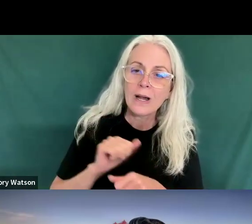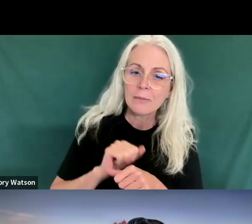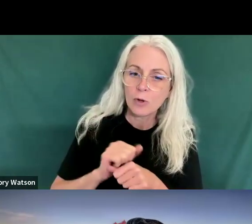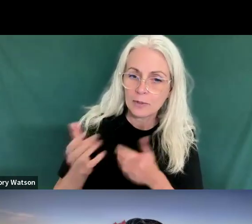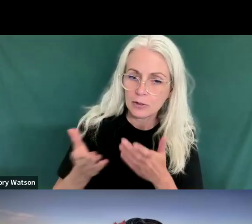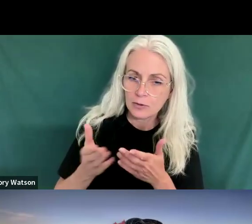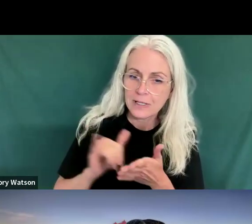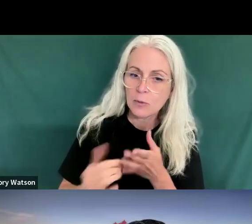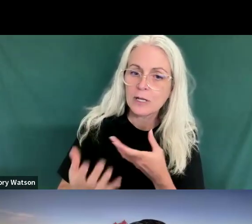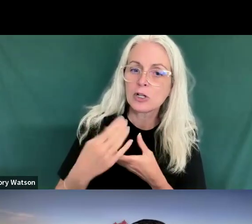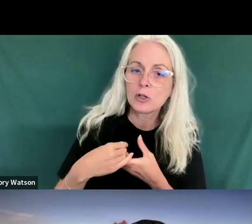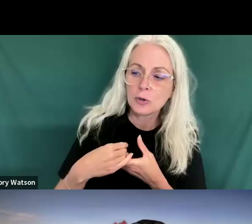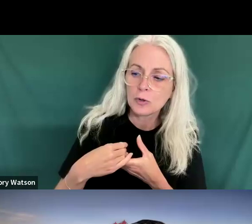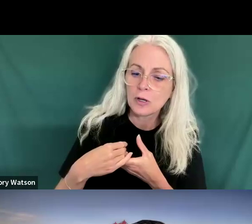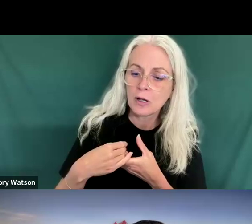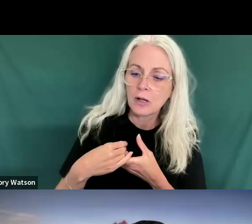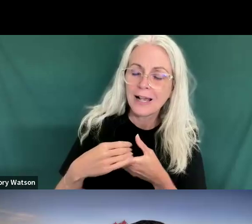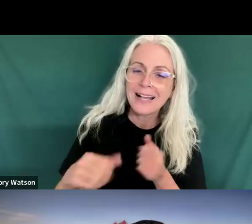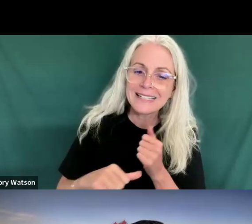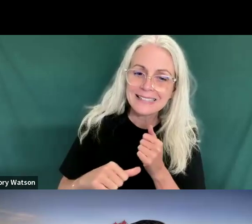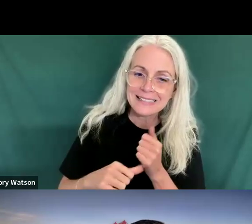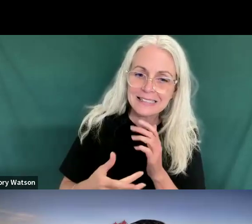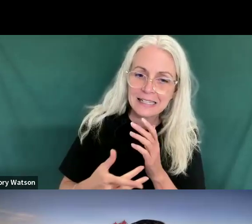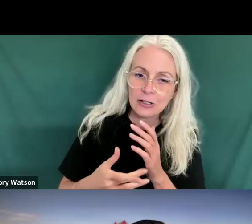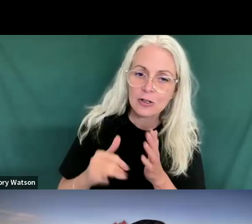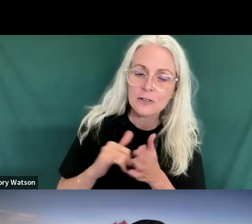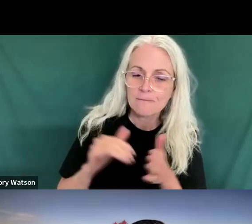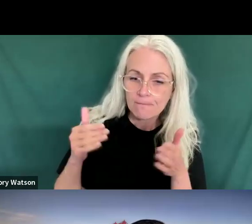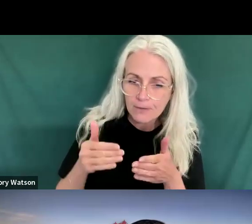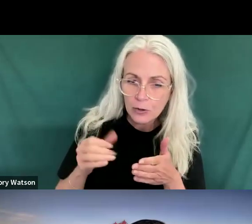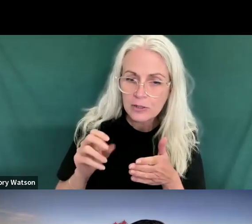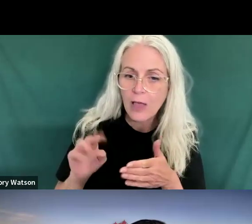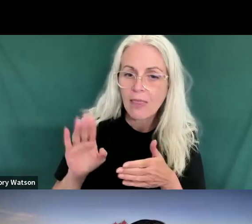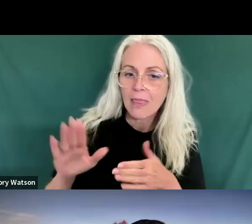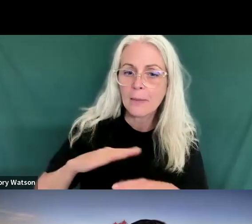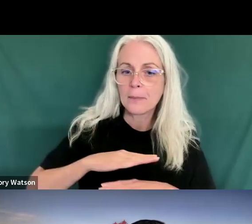which would include assistive technology that's focused on them meeting their employees employment